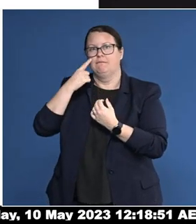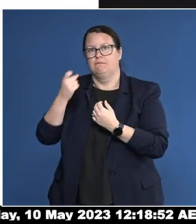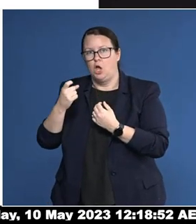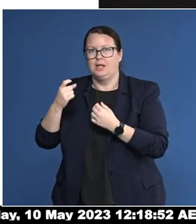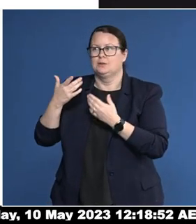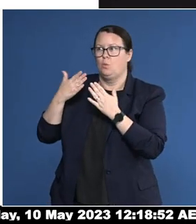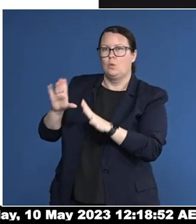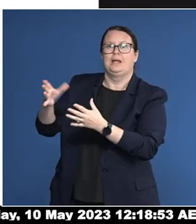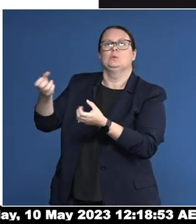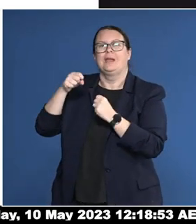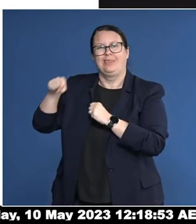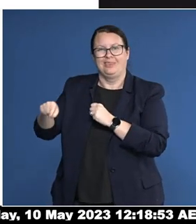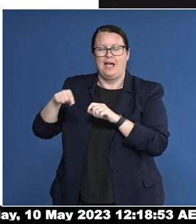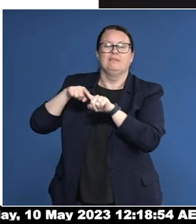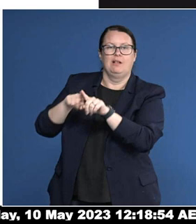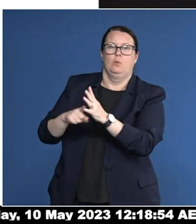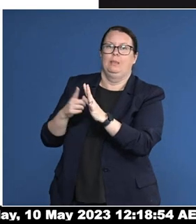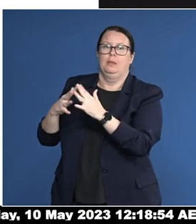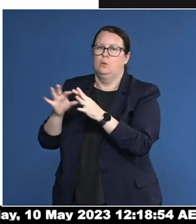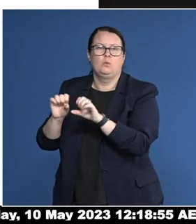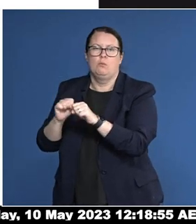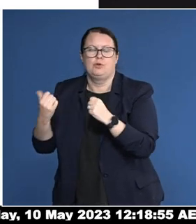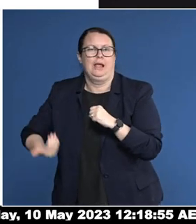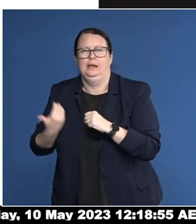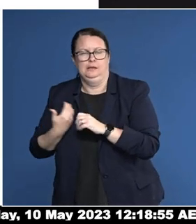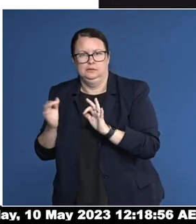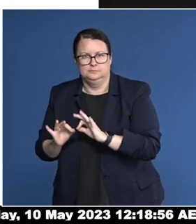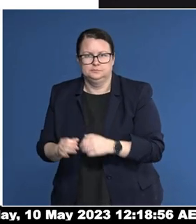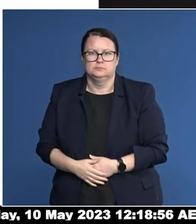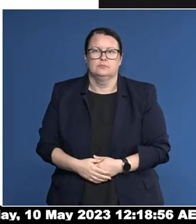Yes. MS EASTMAN: One is if, for example, a person with lawful care - let's